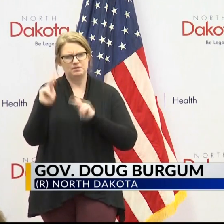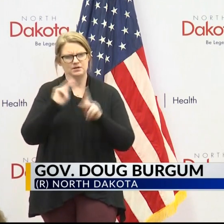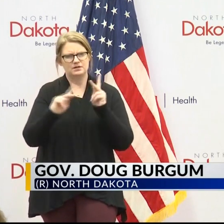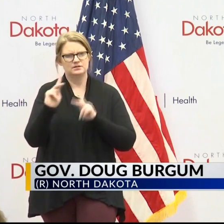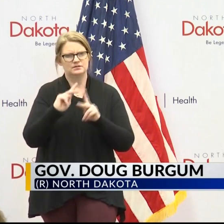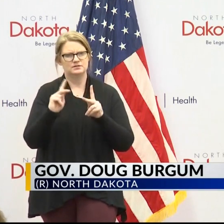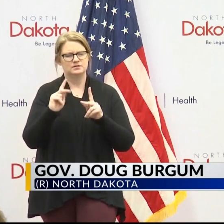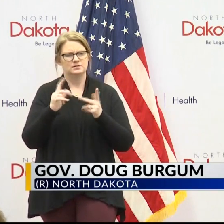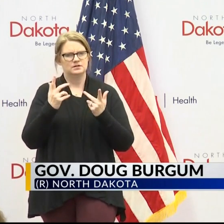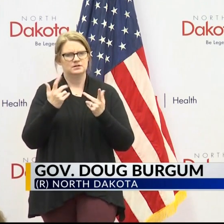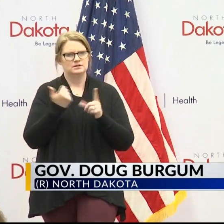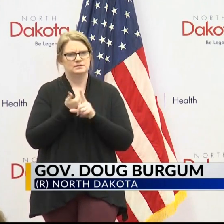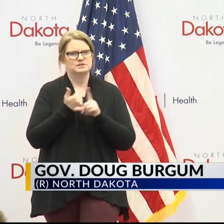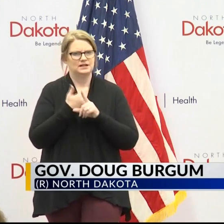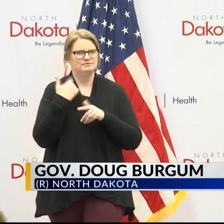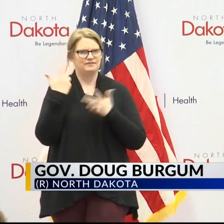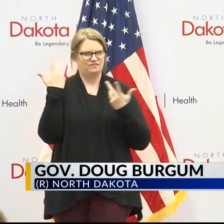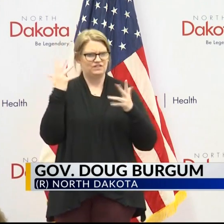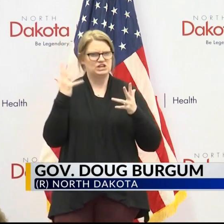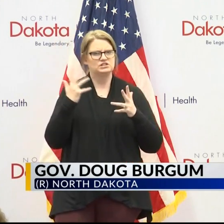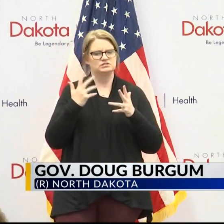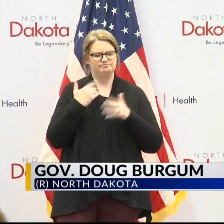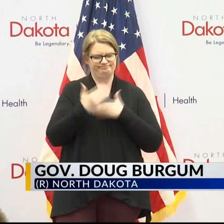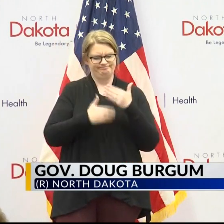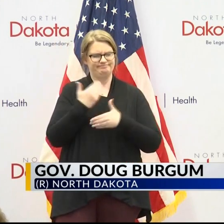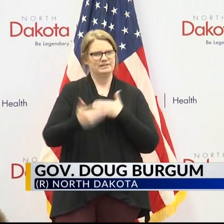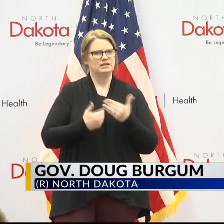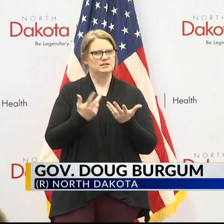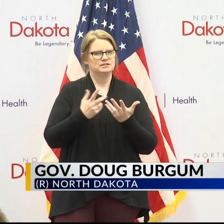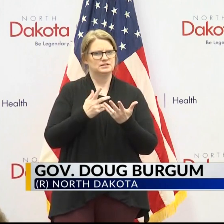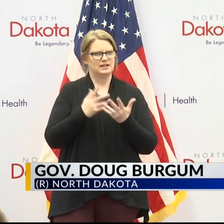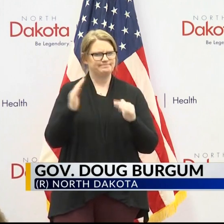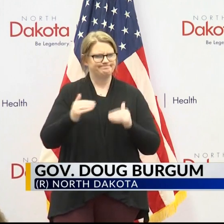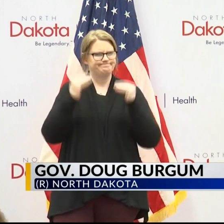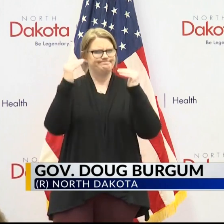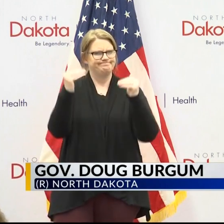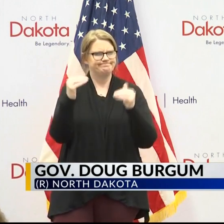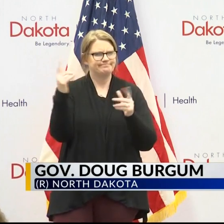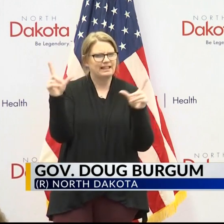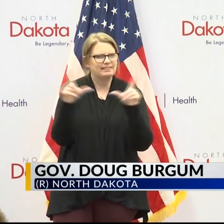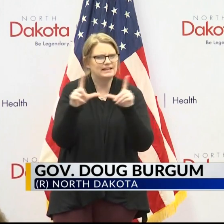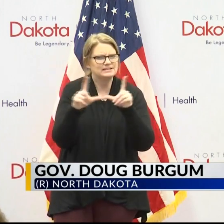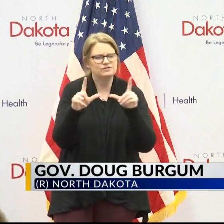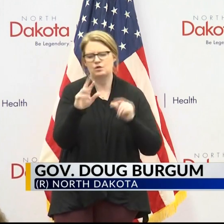KNOW IF WORK GETTING THE WORD OUT BECAUSE ONLY 25 PERCENT OF NORTH DAKOTA ENDS OUT OF 152,000 -- ABOUT 25 PERCENT OF